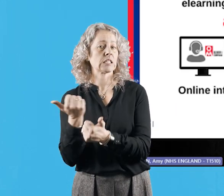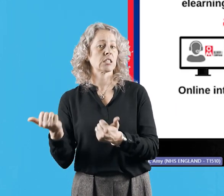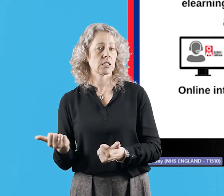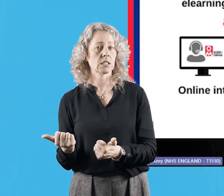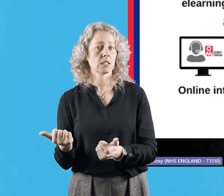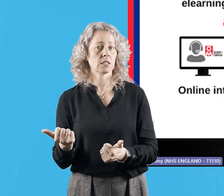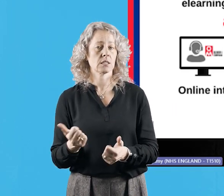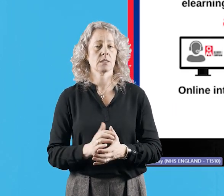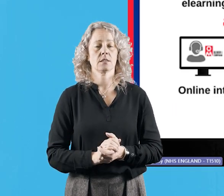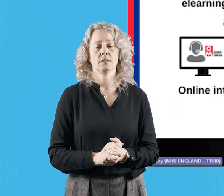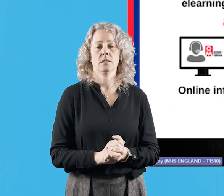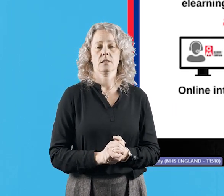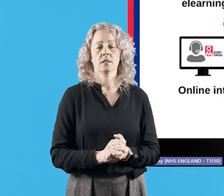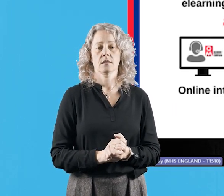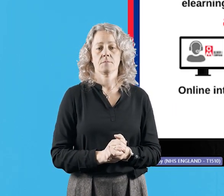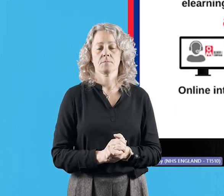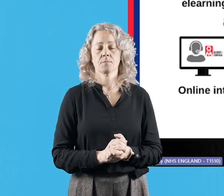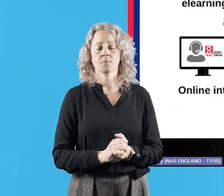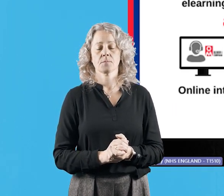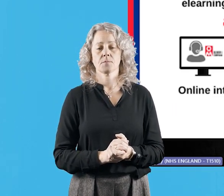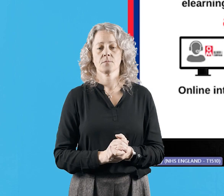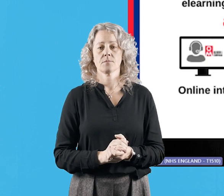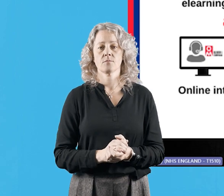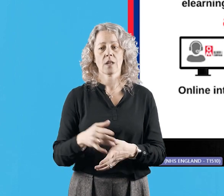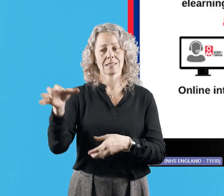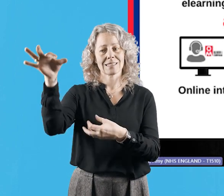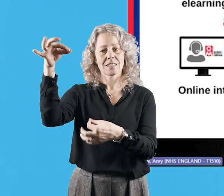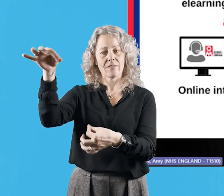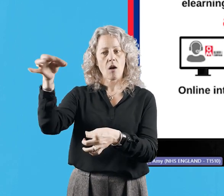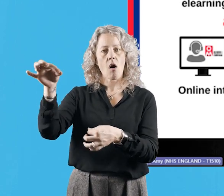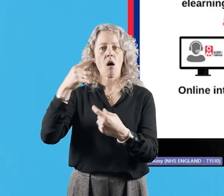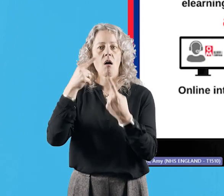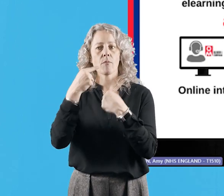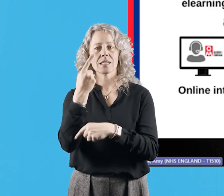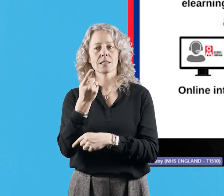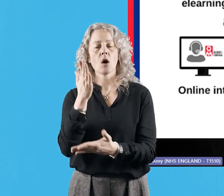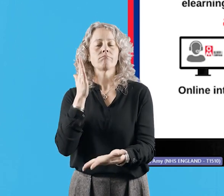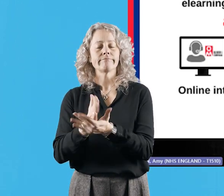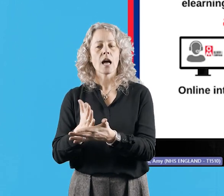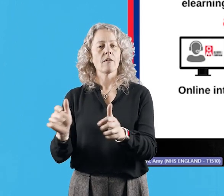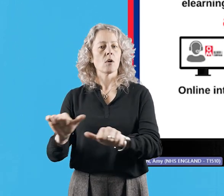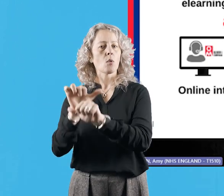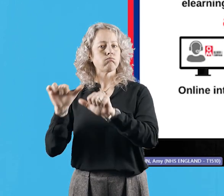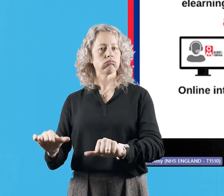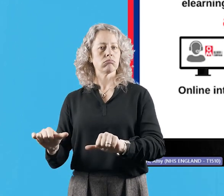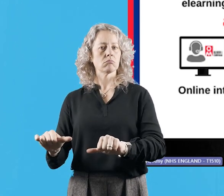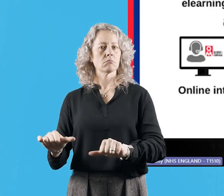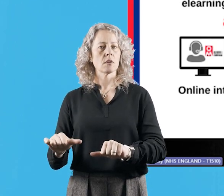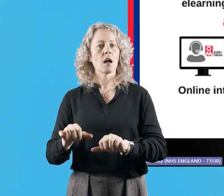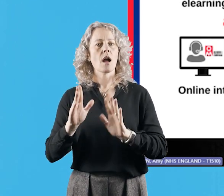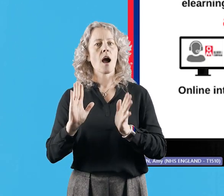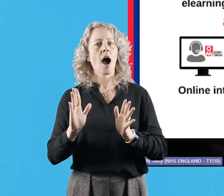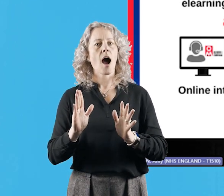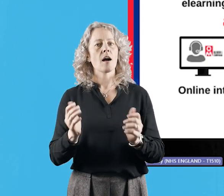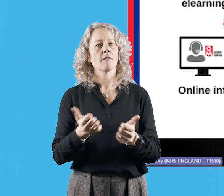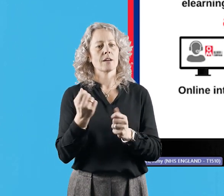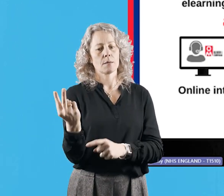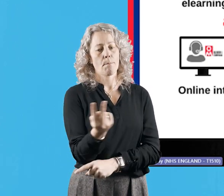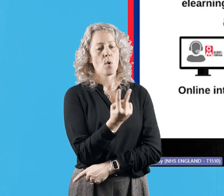parts, So it won't be recorded that you've completed it until both tier one and Tier 2 part one and two is complete.